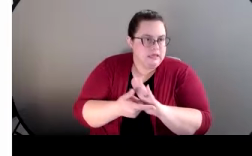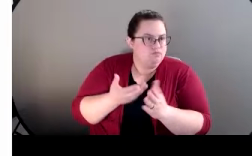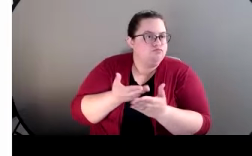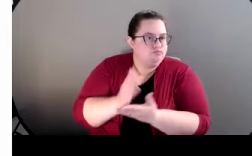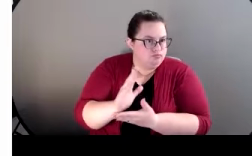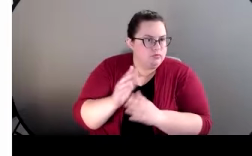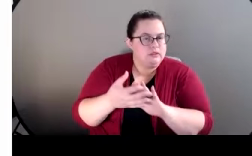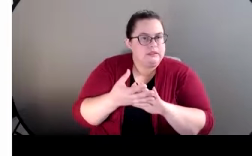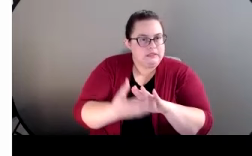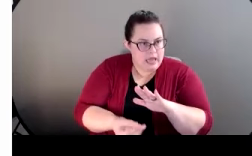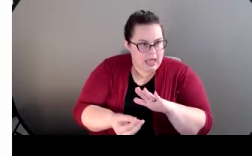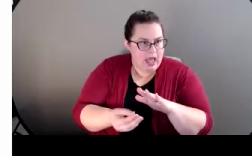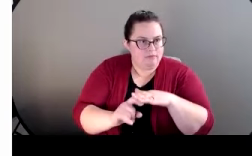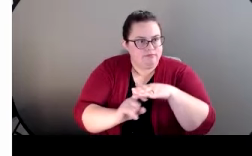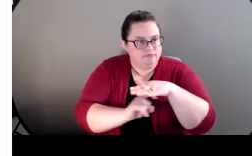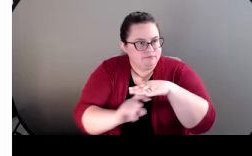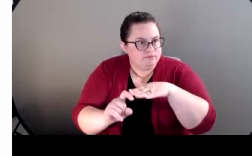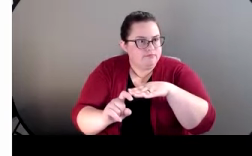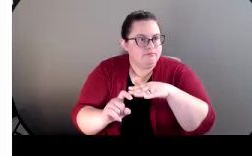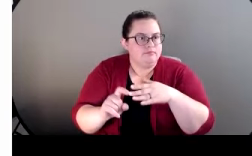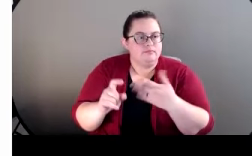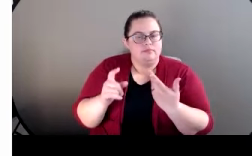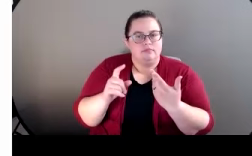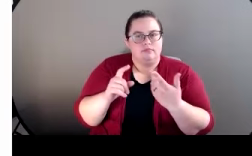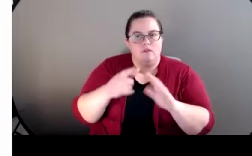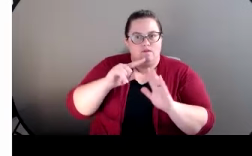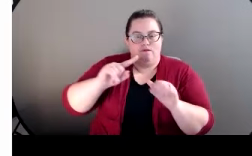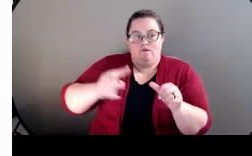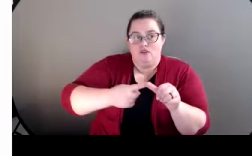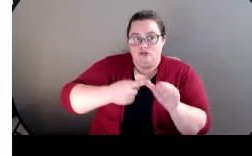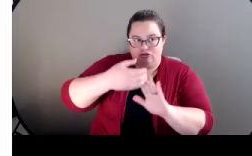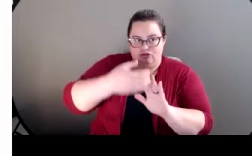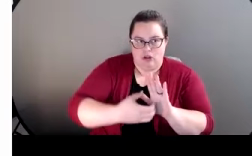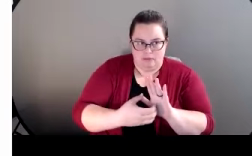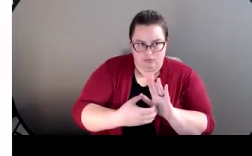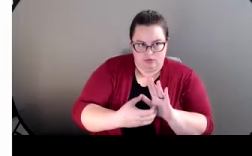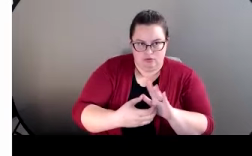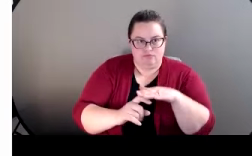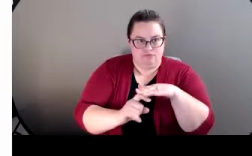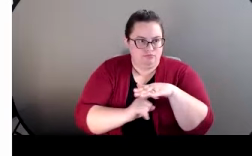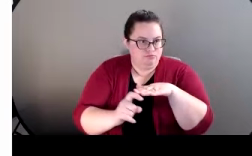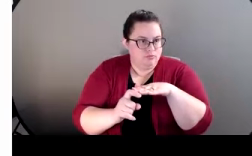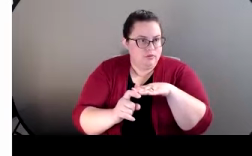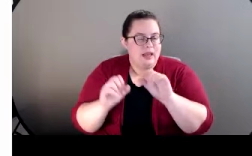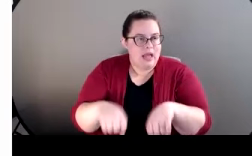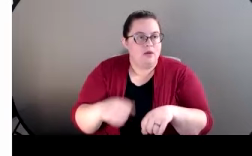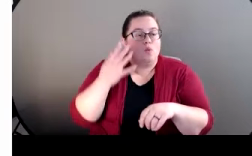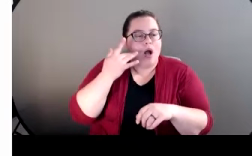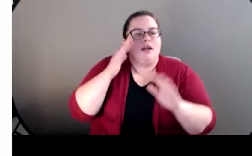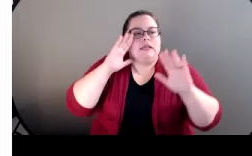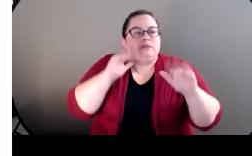You can legally give them, paper copies of that first chapter, because the expectation is that they will be buying it. Okay.